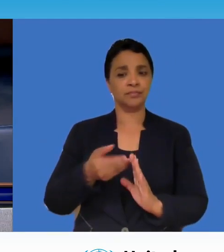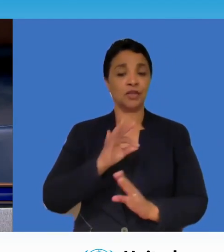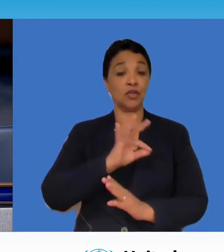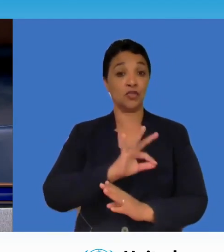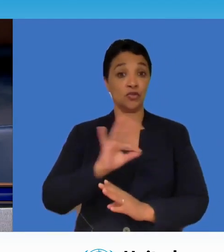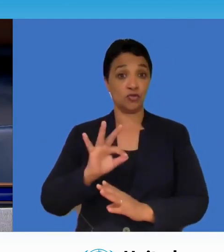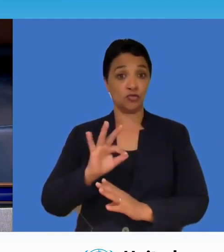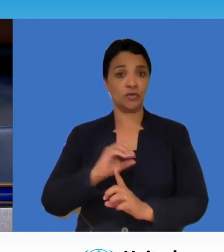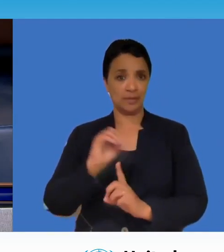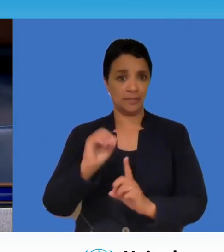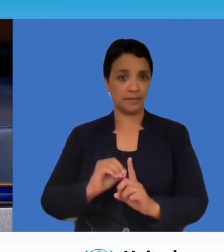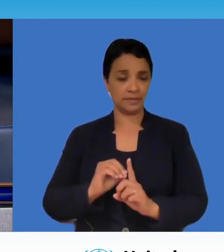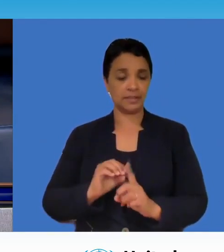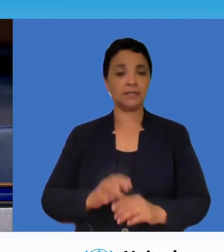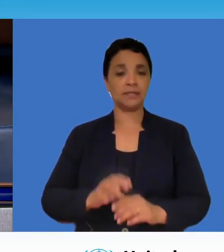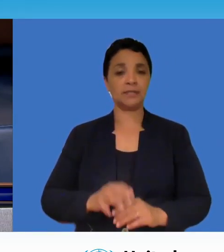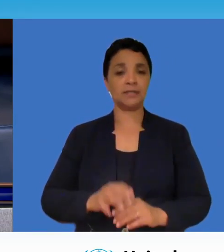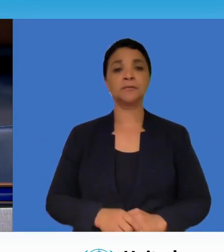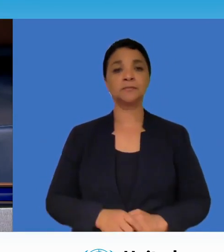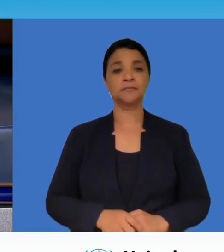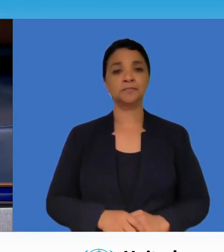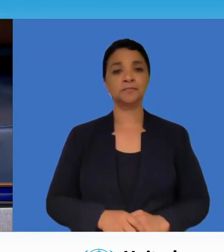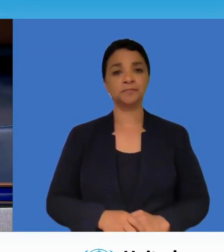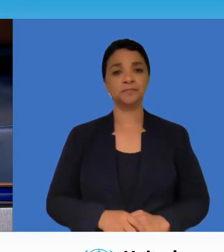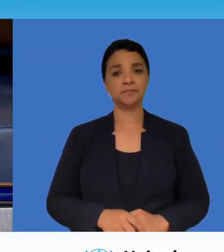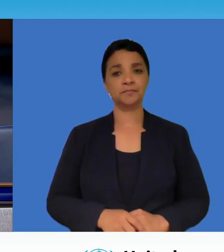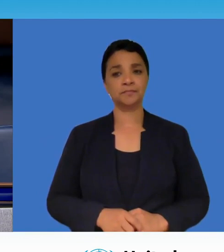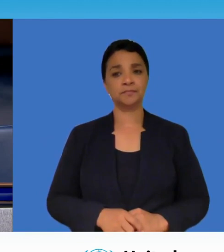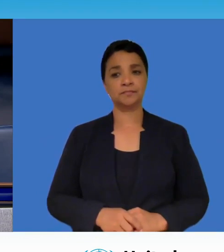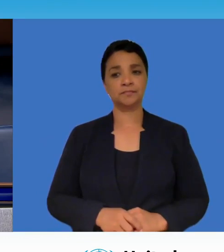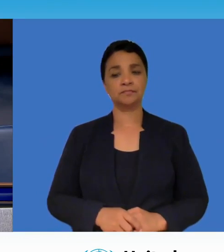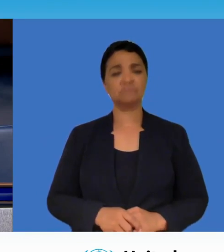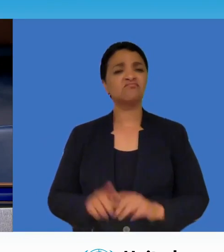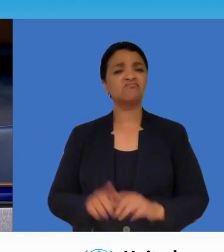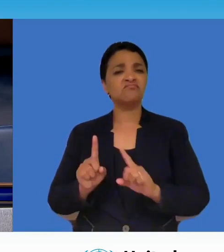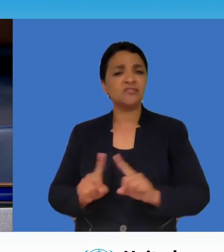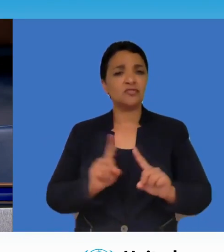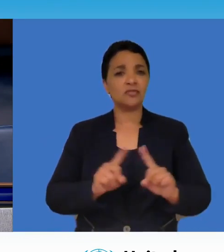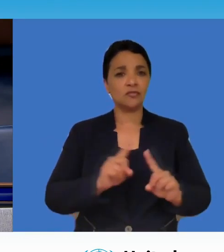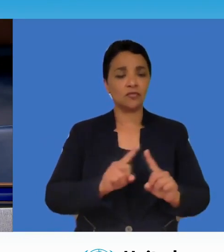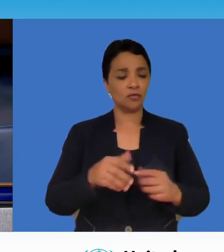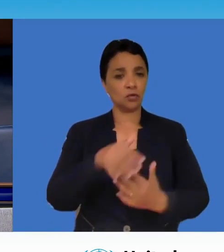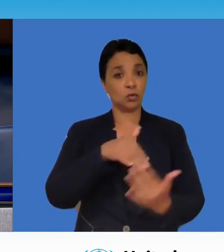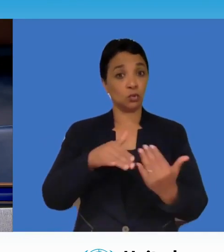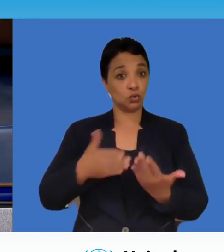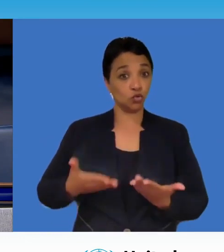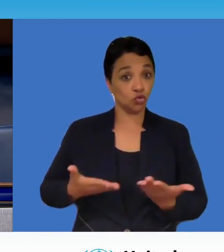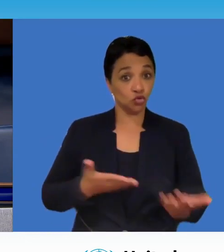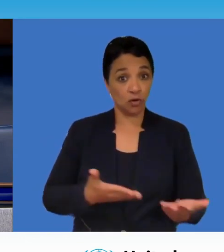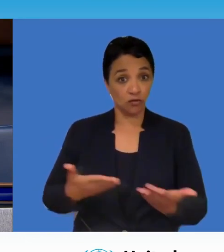same time different types of Social Services they developed for the people of with disabilities they